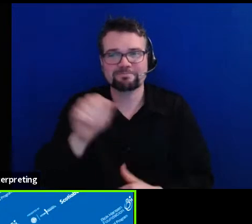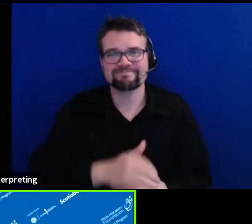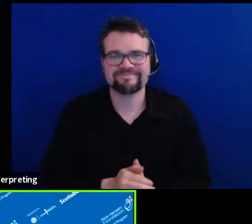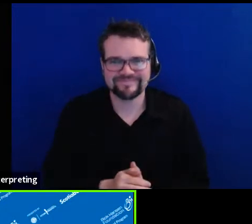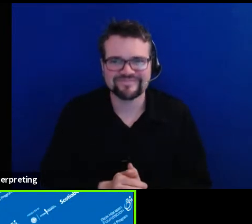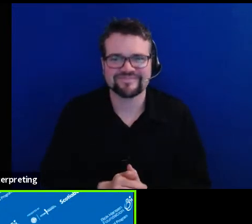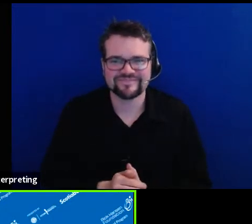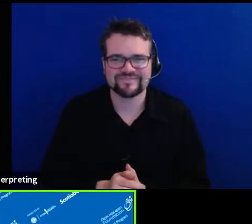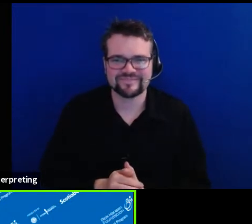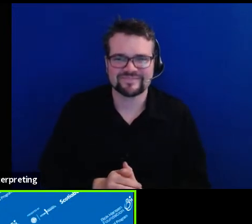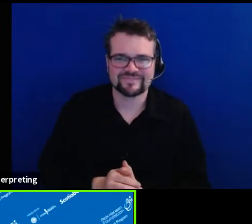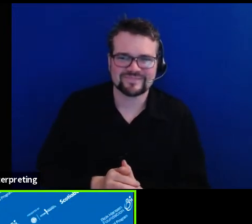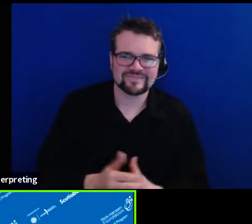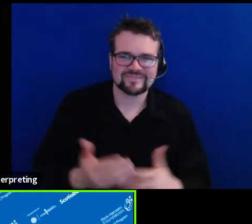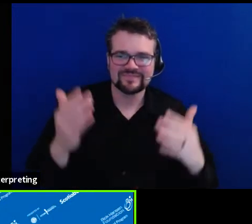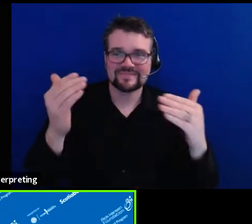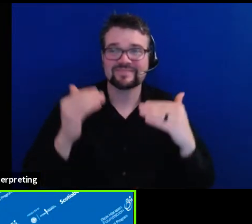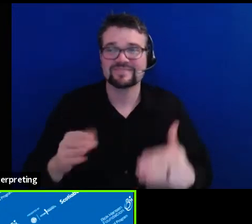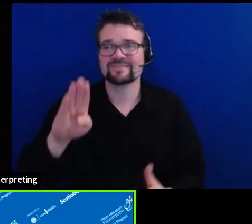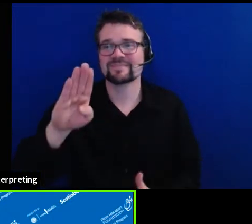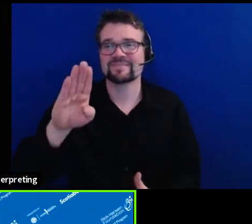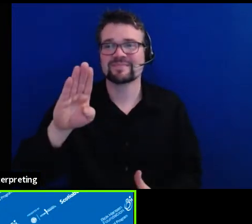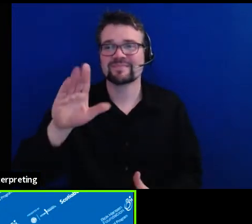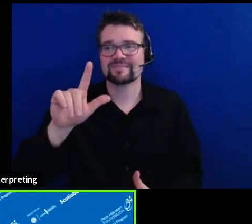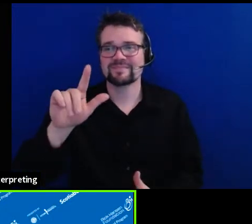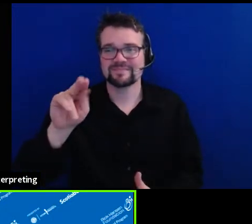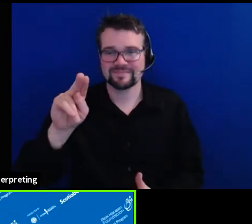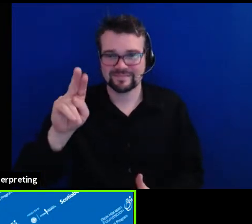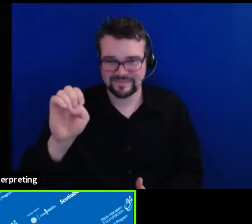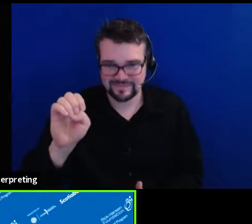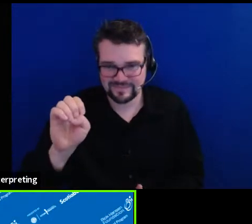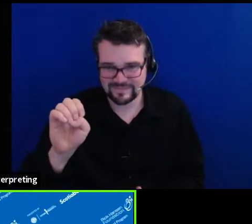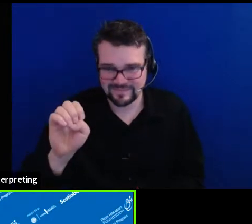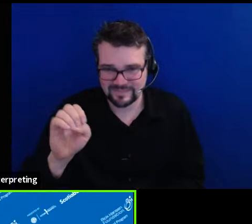WE HAVE A QUESTION FROM BLAINE ABOUT BECOMING AN AMBASSADOR.